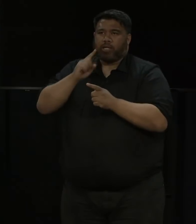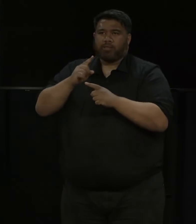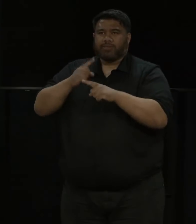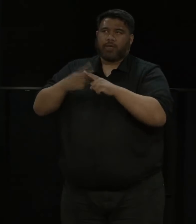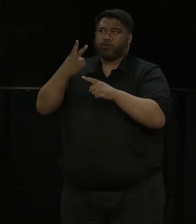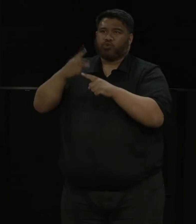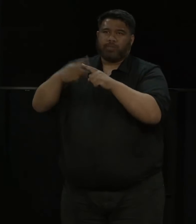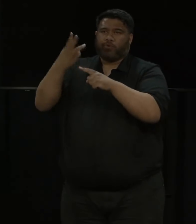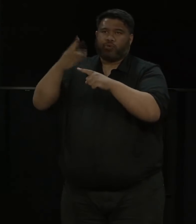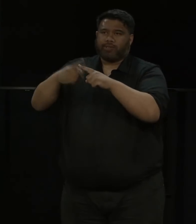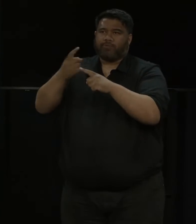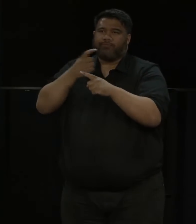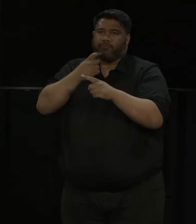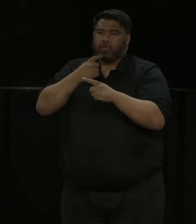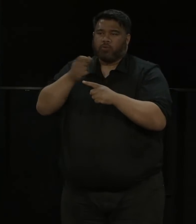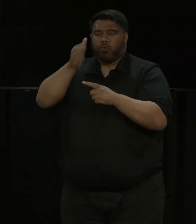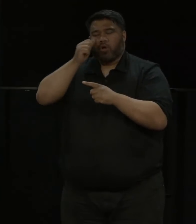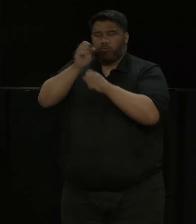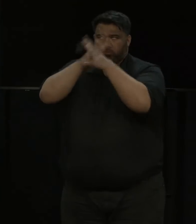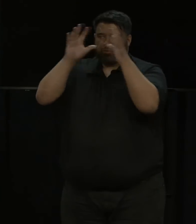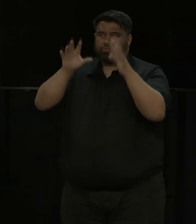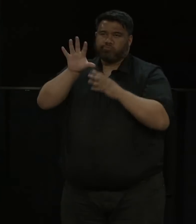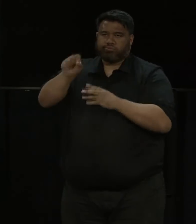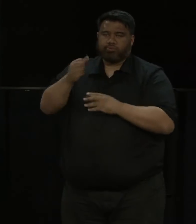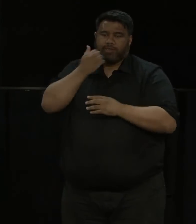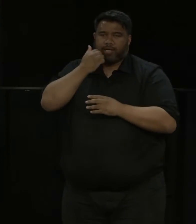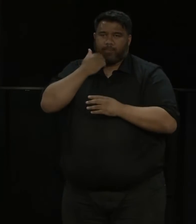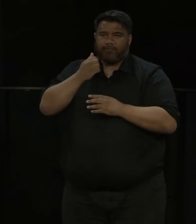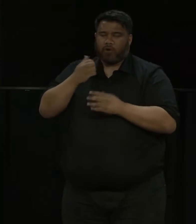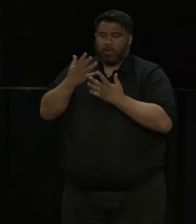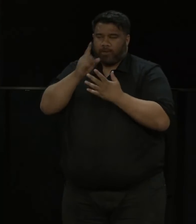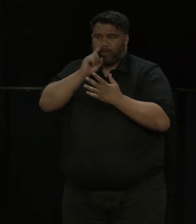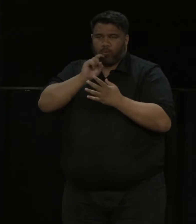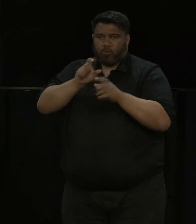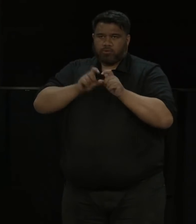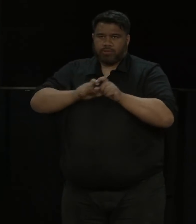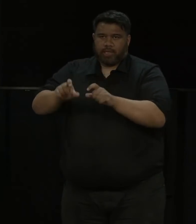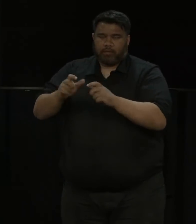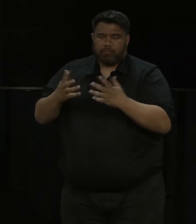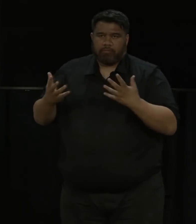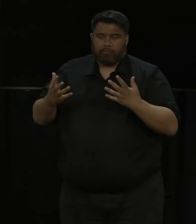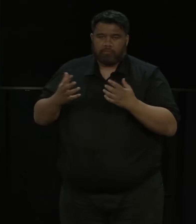Because we will see different types of people travelling as